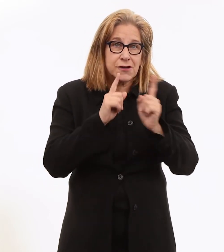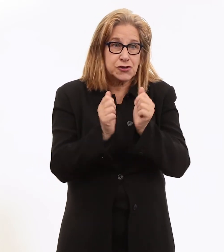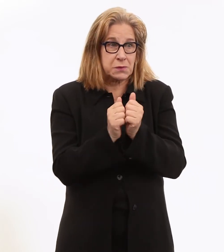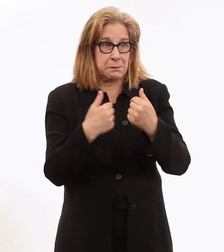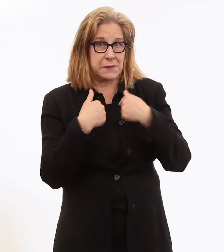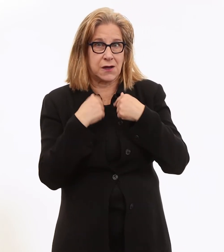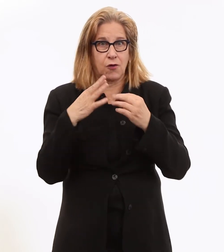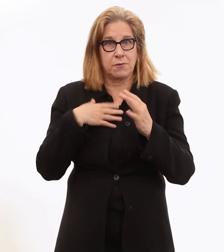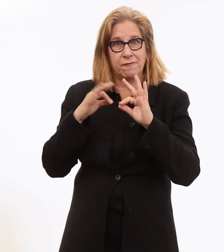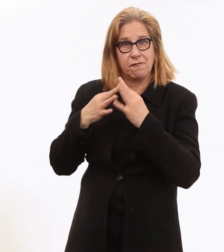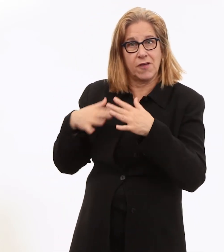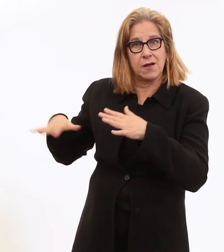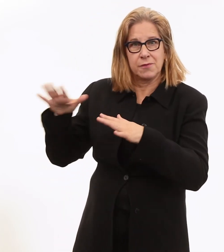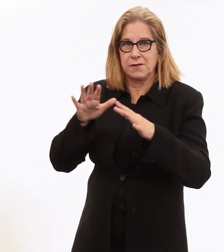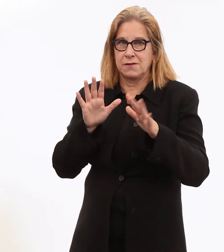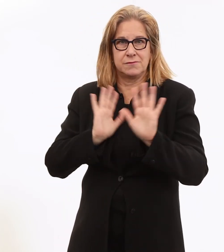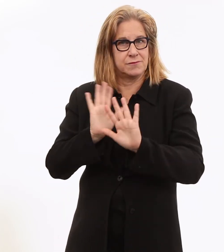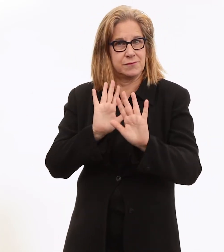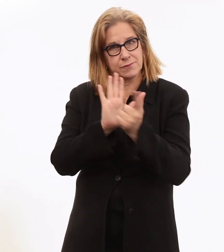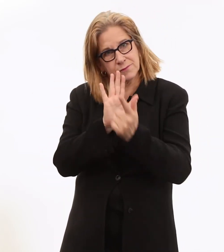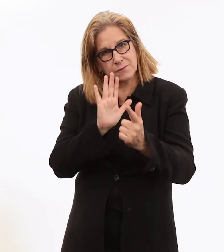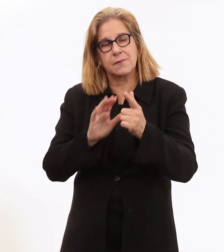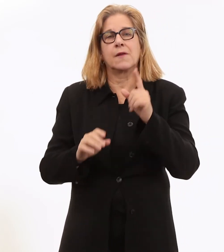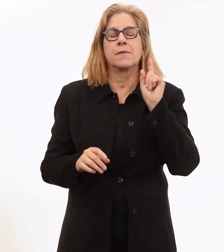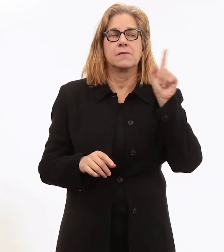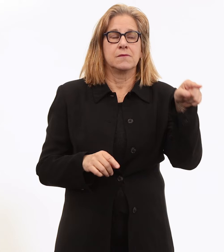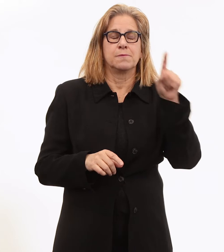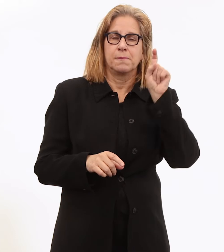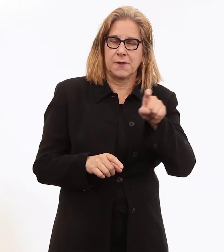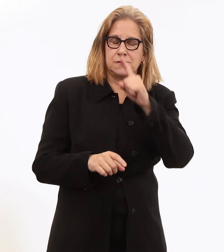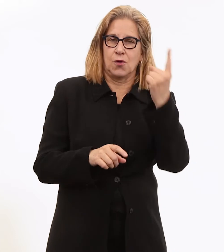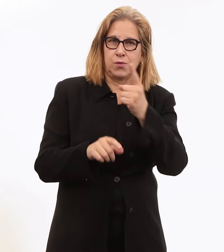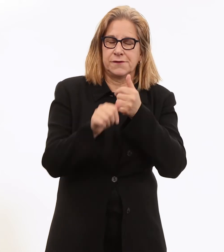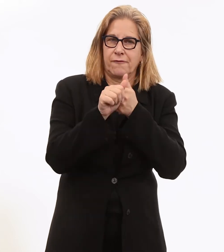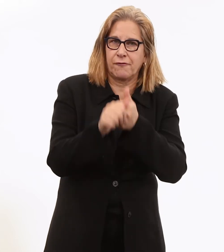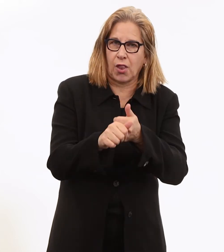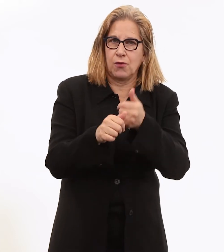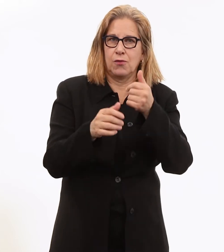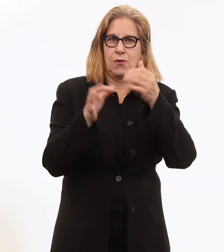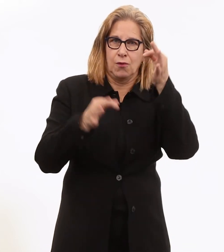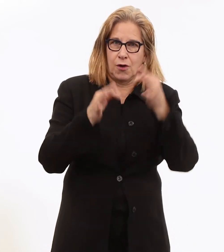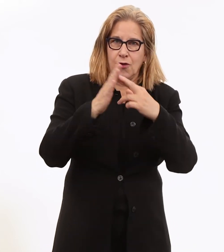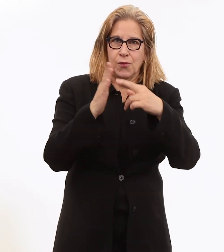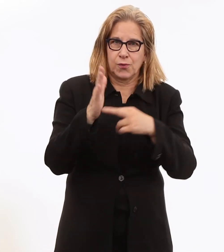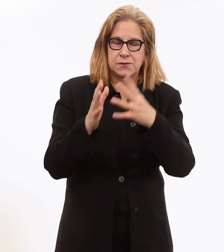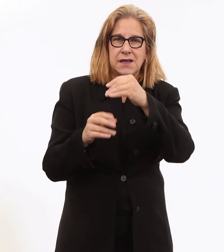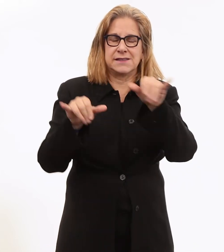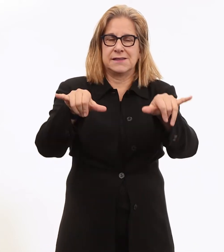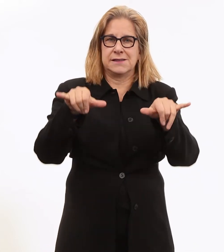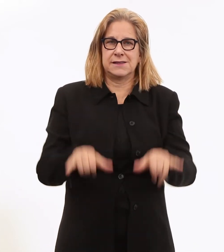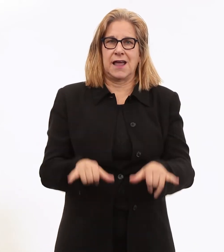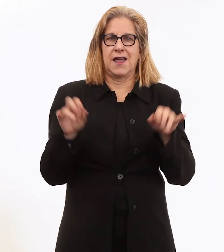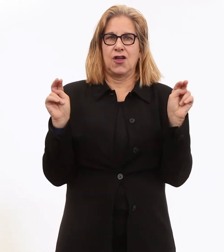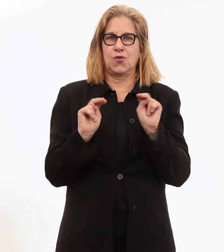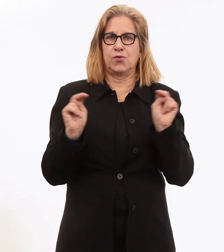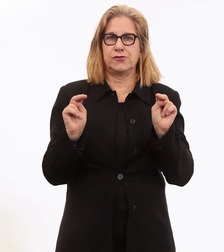private conversations with you or your family. This ensures that they always follow the rules and remain neutral.